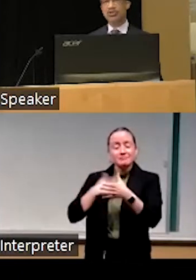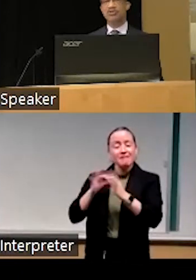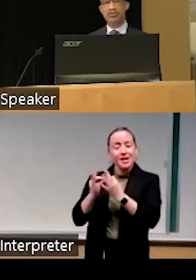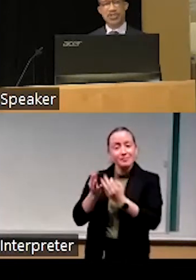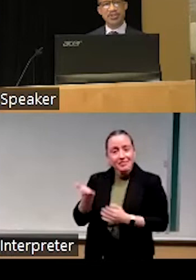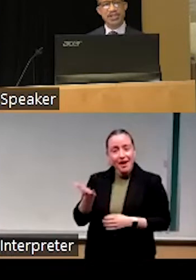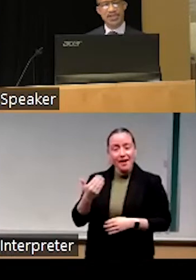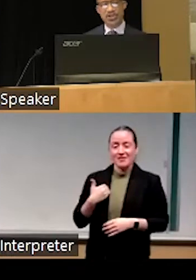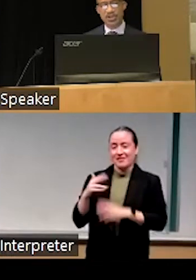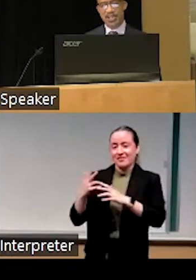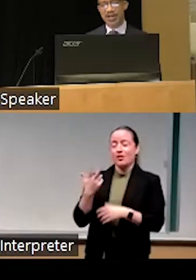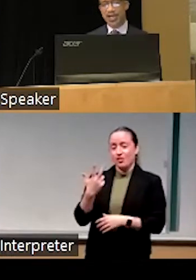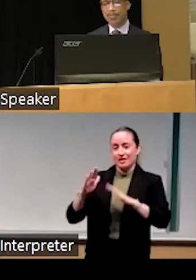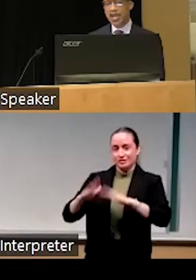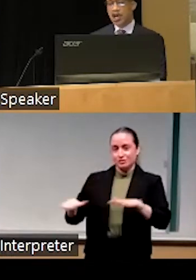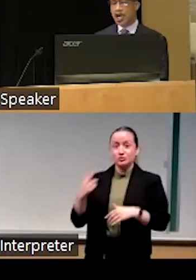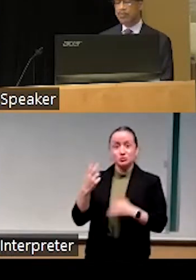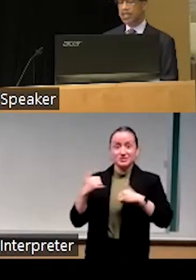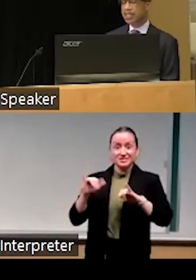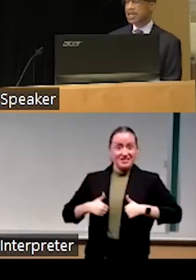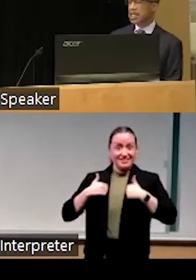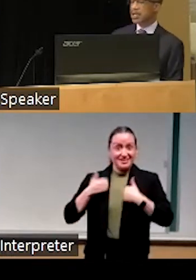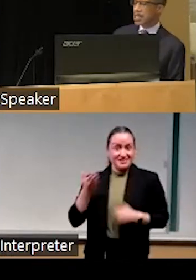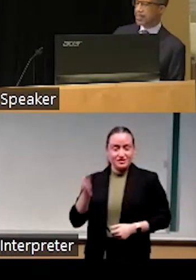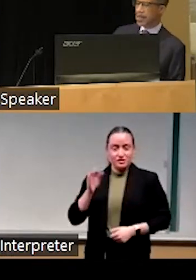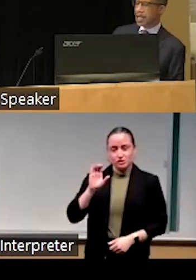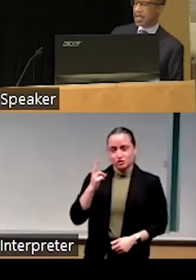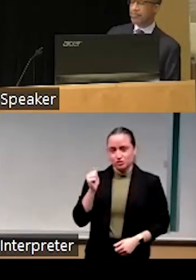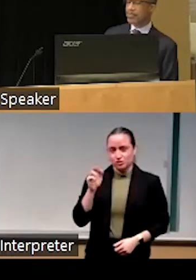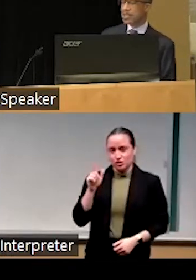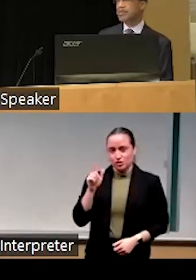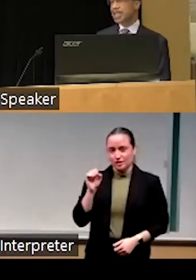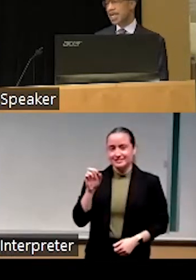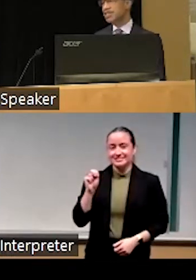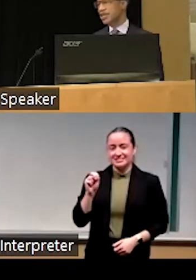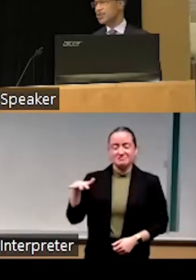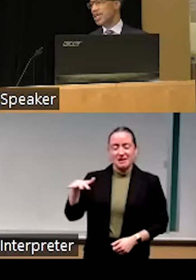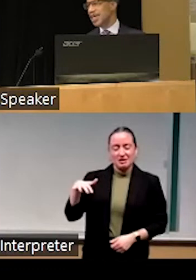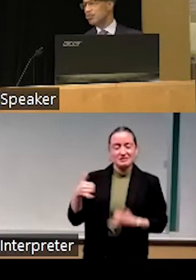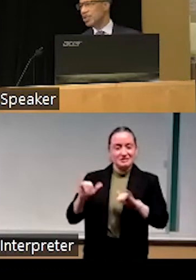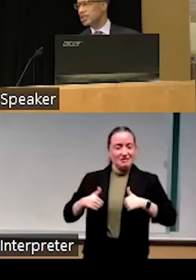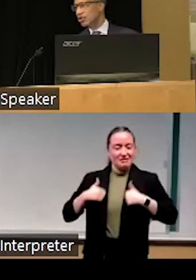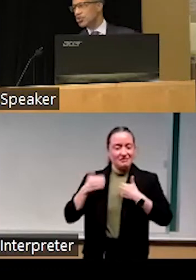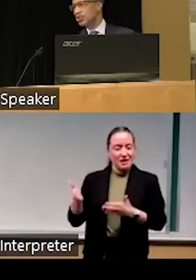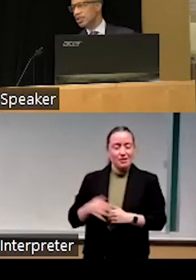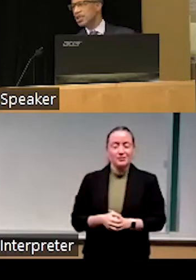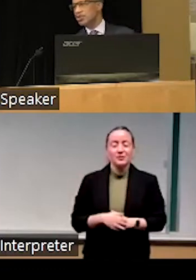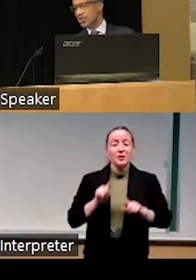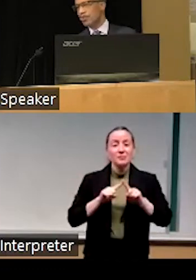two of whom still live in the Charleston area um but I really began to understand what culture was